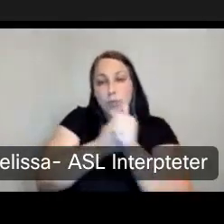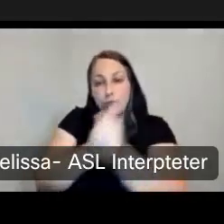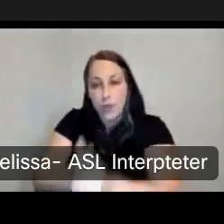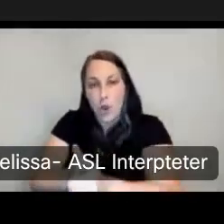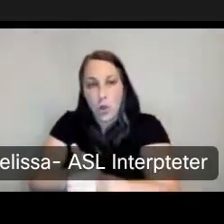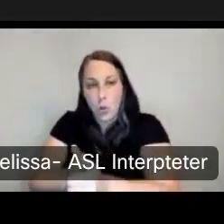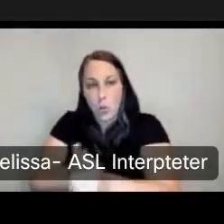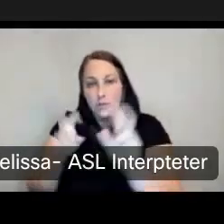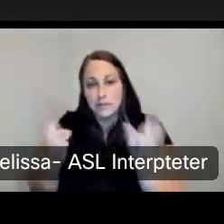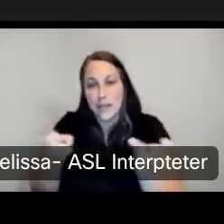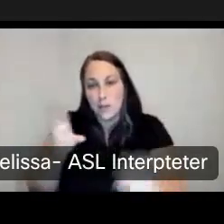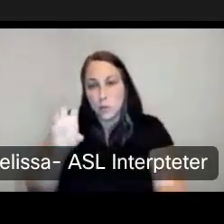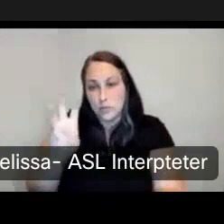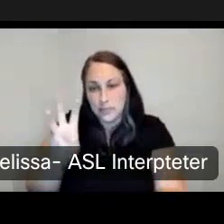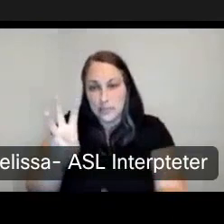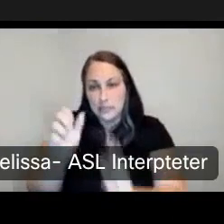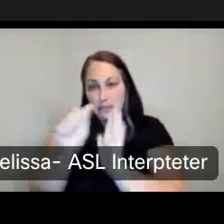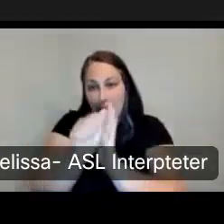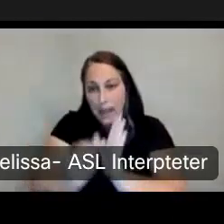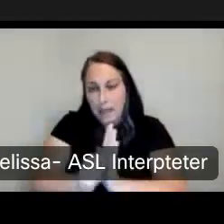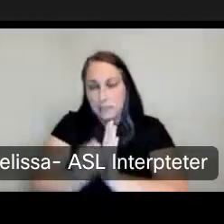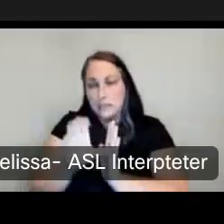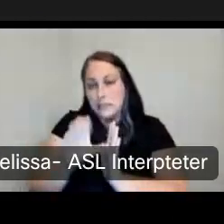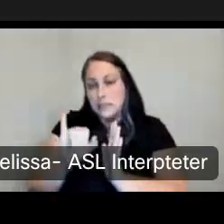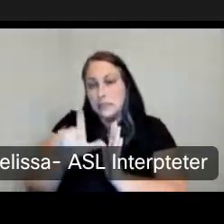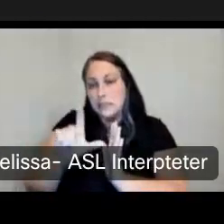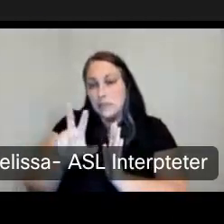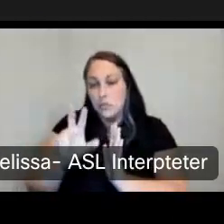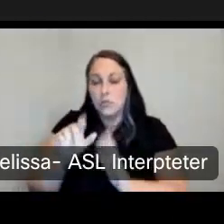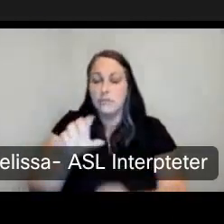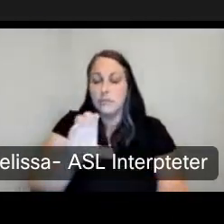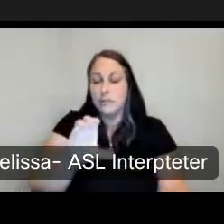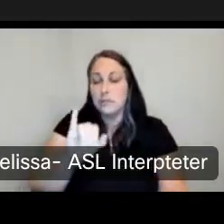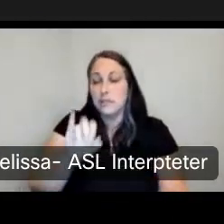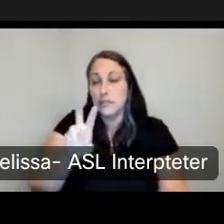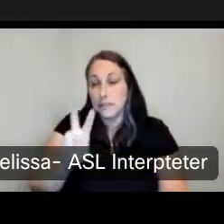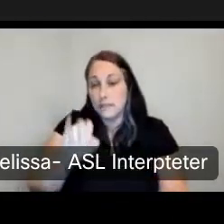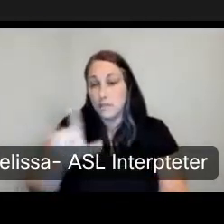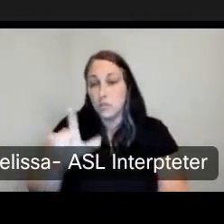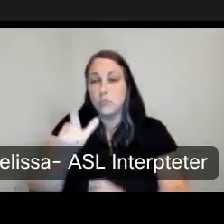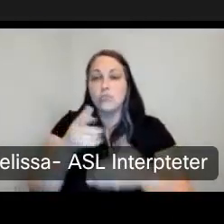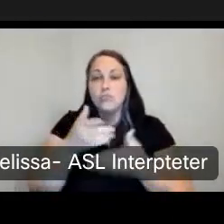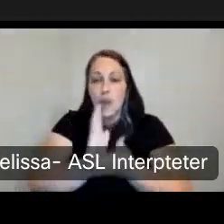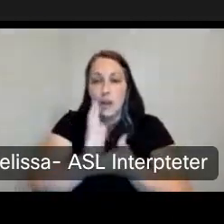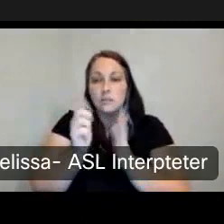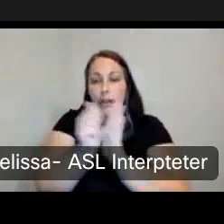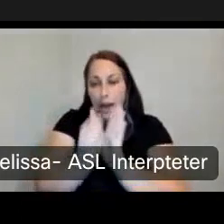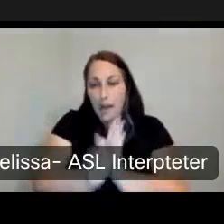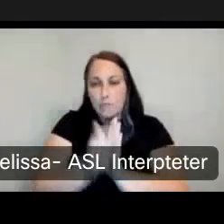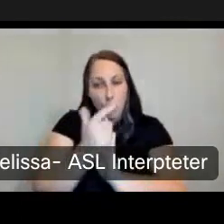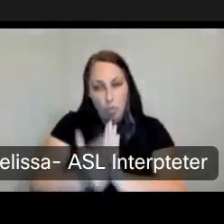the Civil Rights Acts of 1964 and this ensures that throughout this meetings there's non um